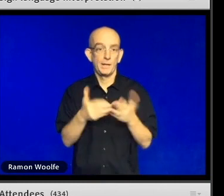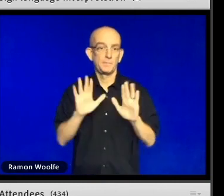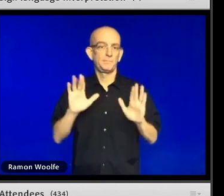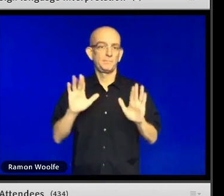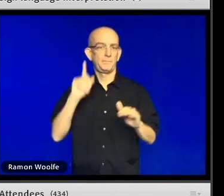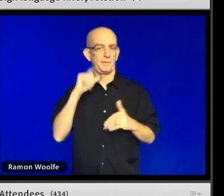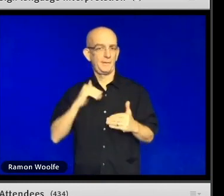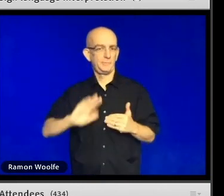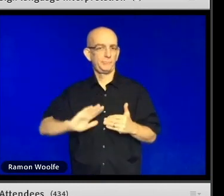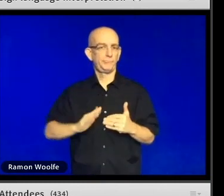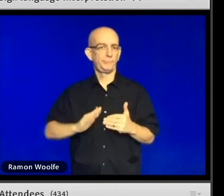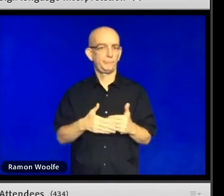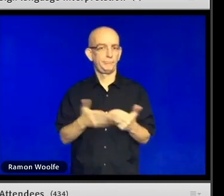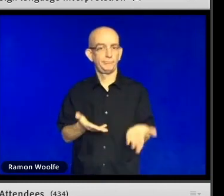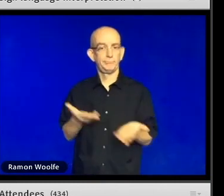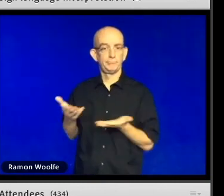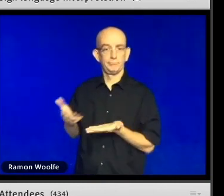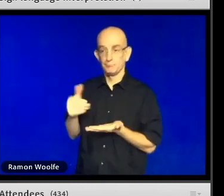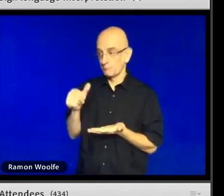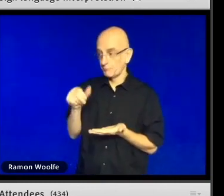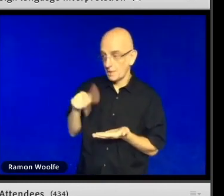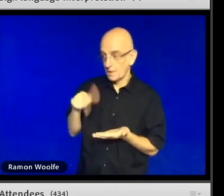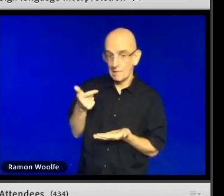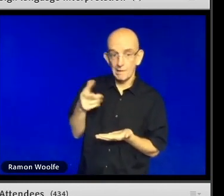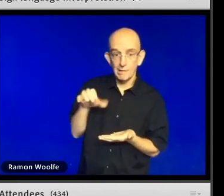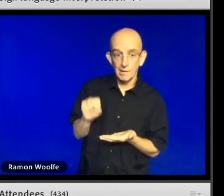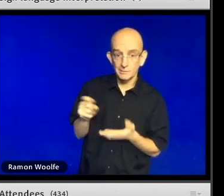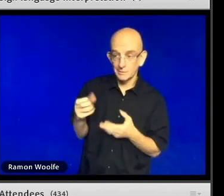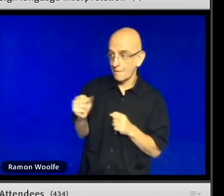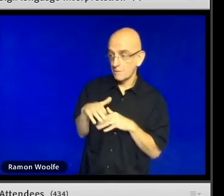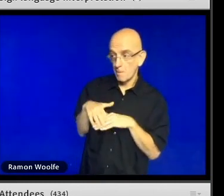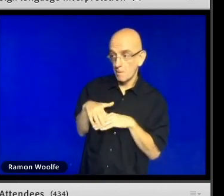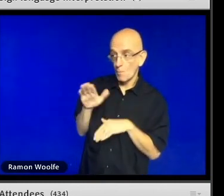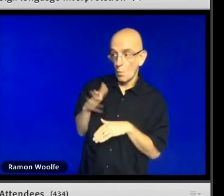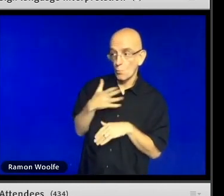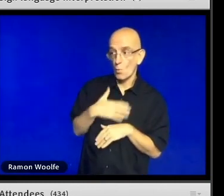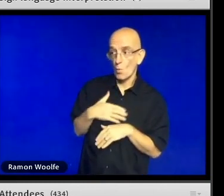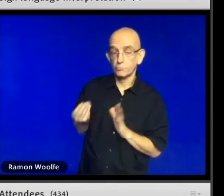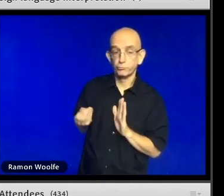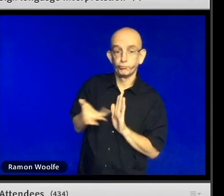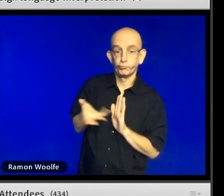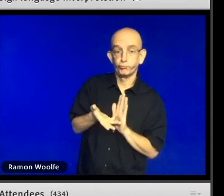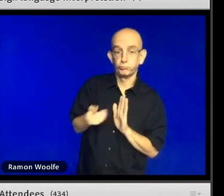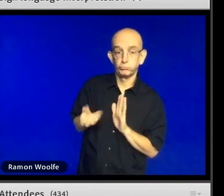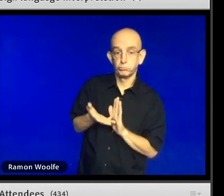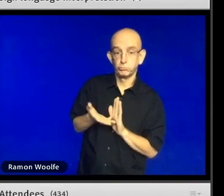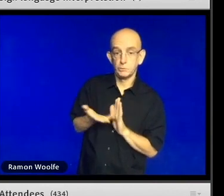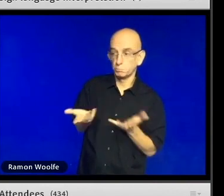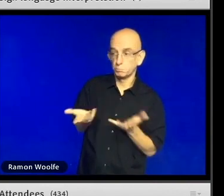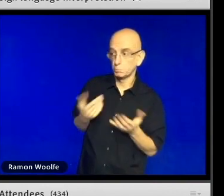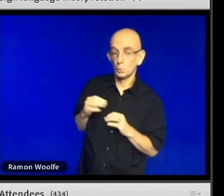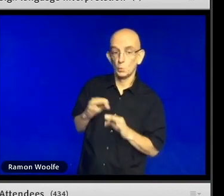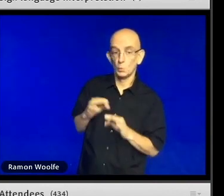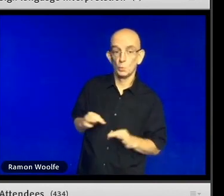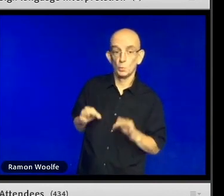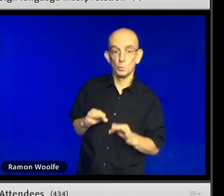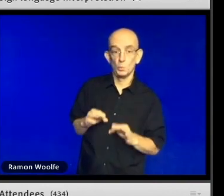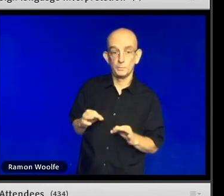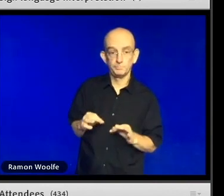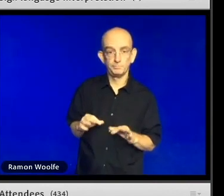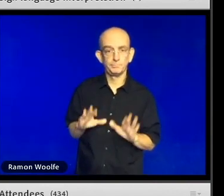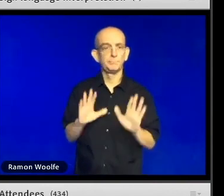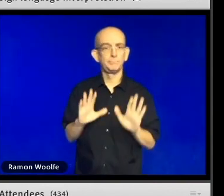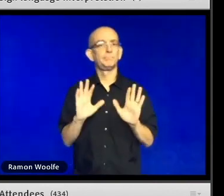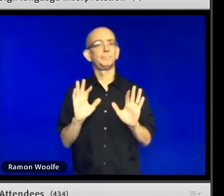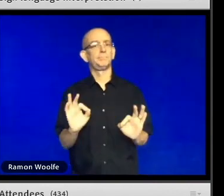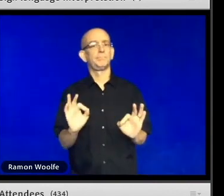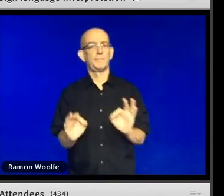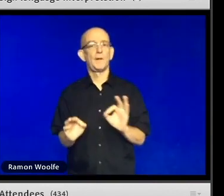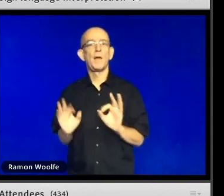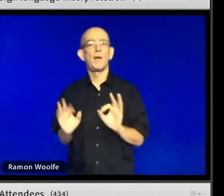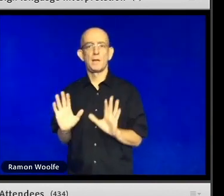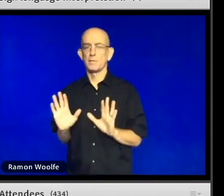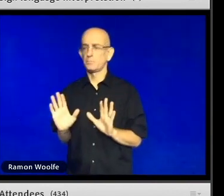like to come in on any points? >> AGNES: One thing when you are watching